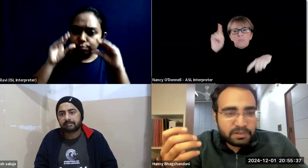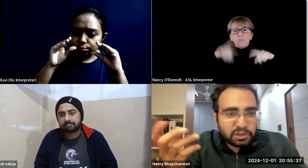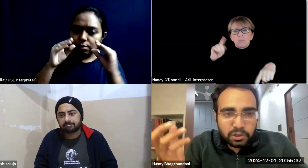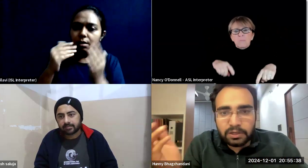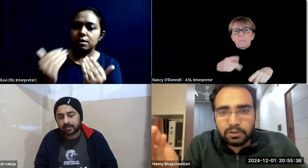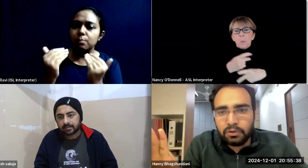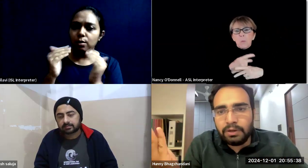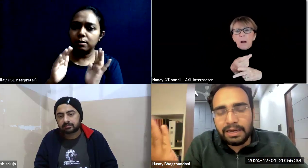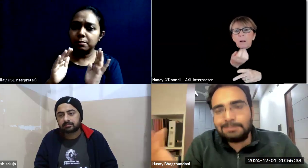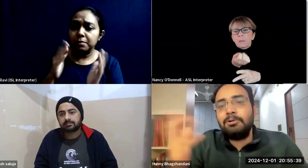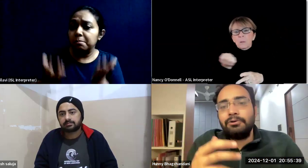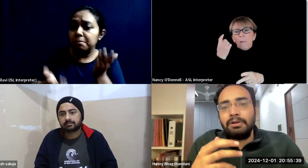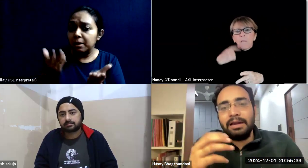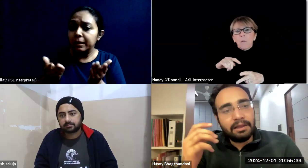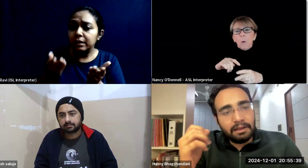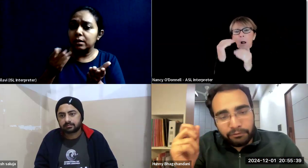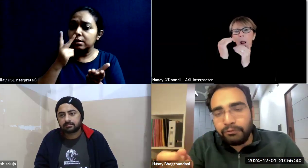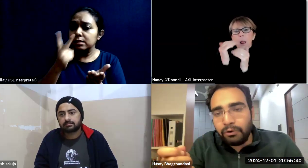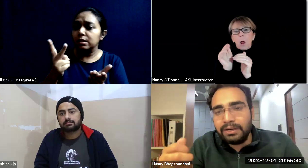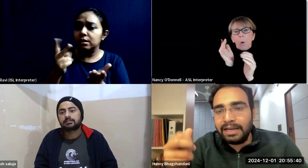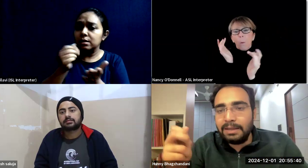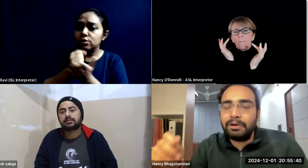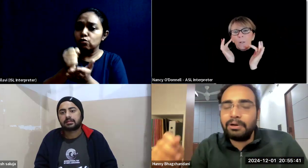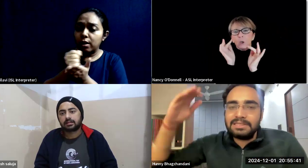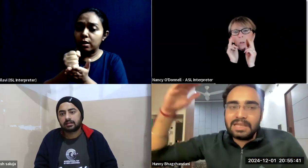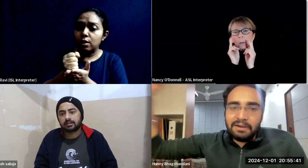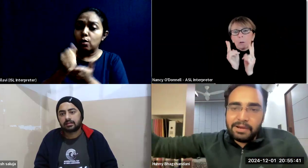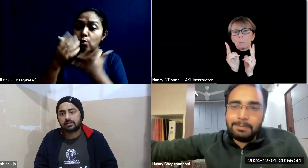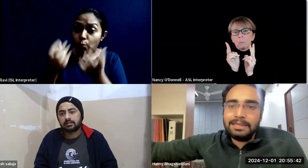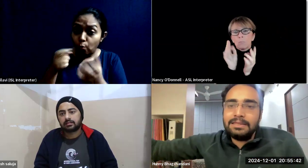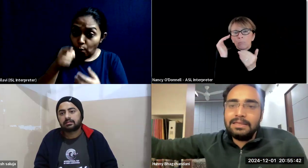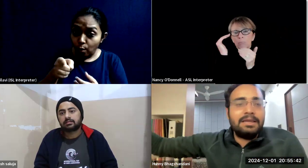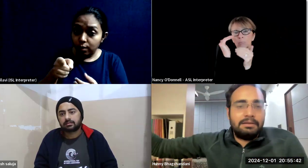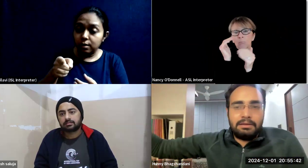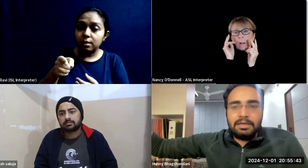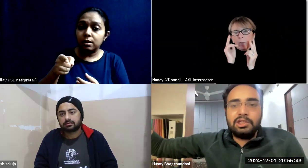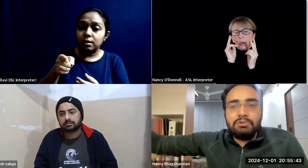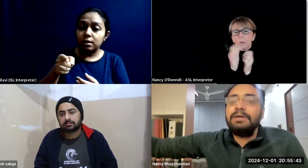which you can go and explore. And if you want any product which is available in the